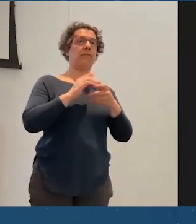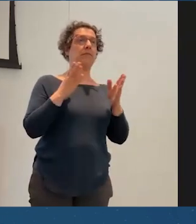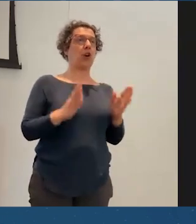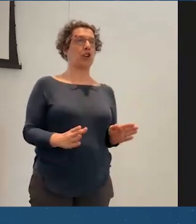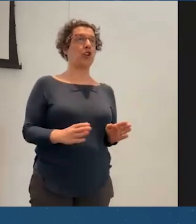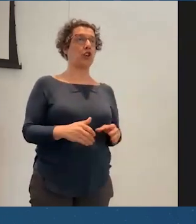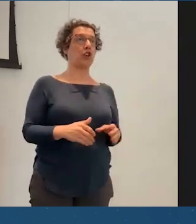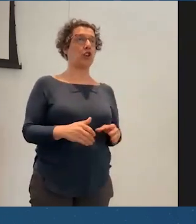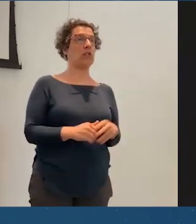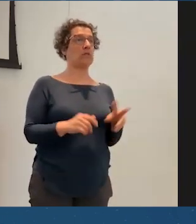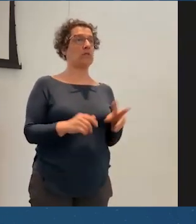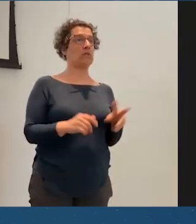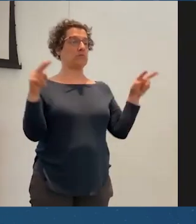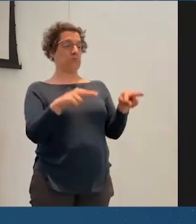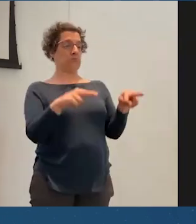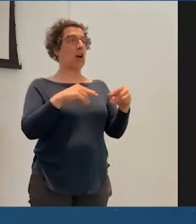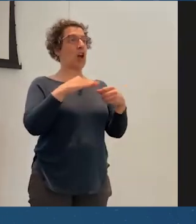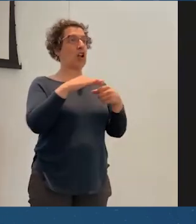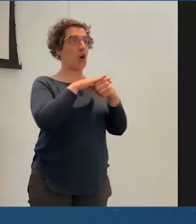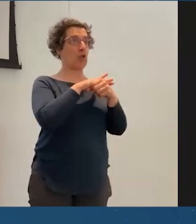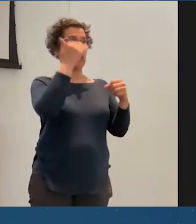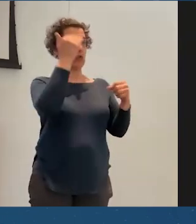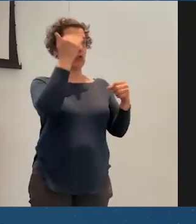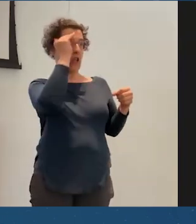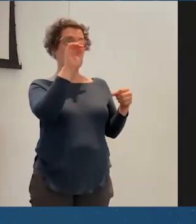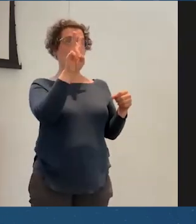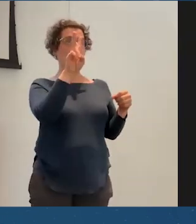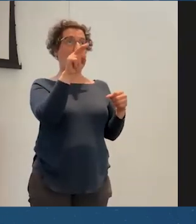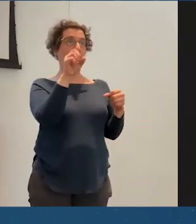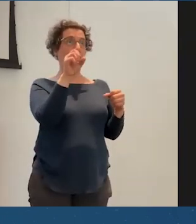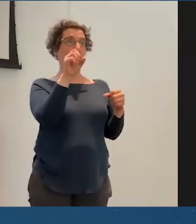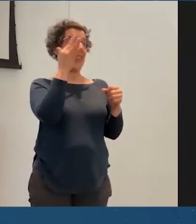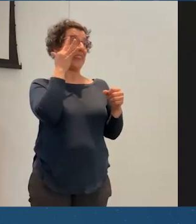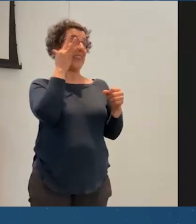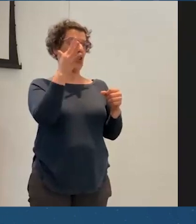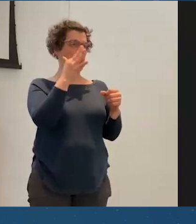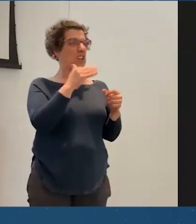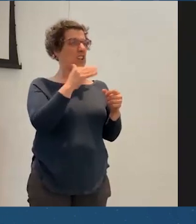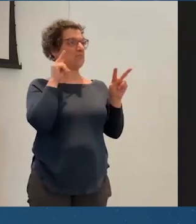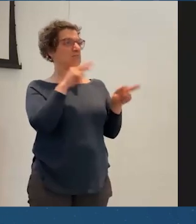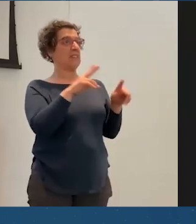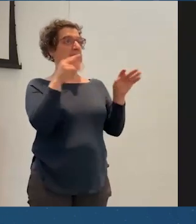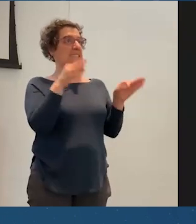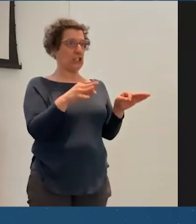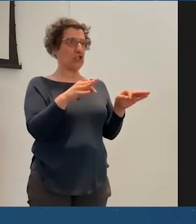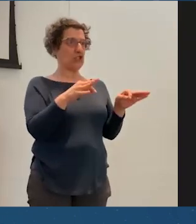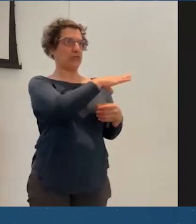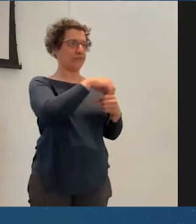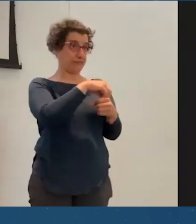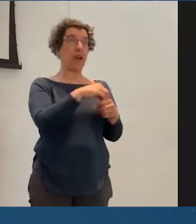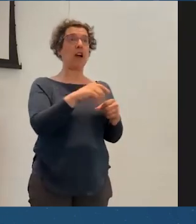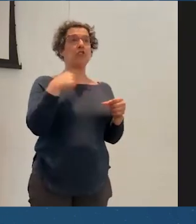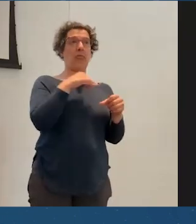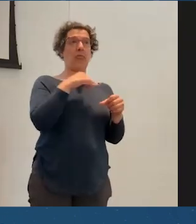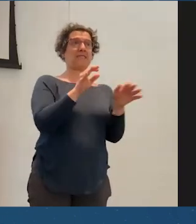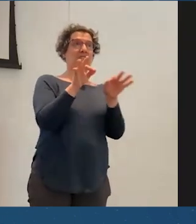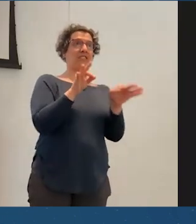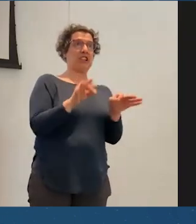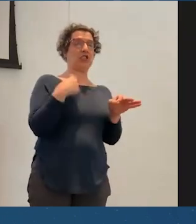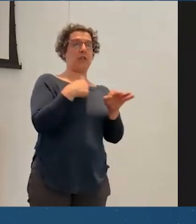decisions with local knowledge, values, and theories." So that is the definition that we operate with for the term co-design.